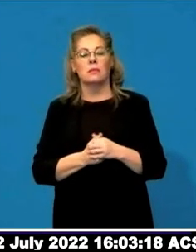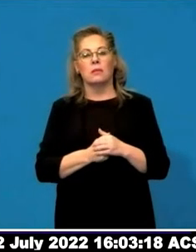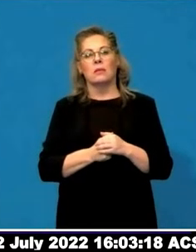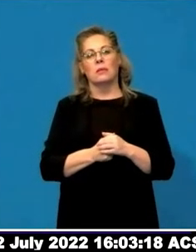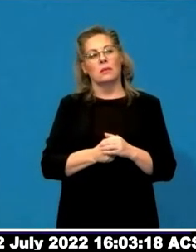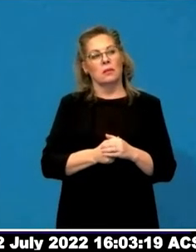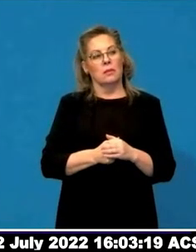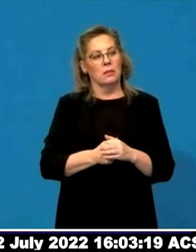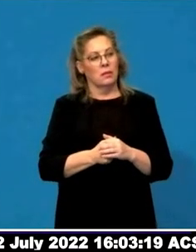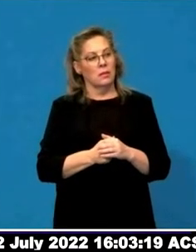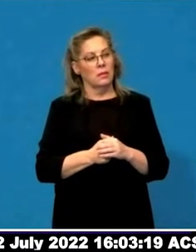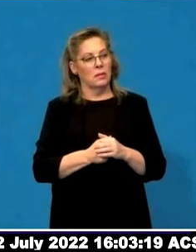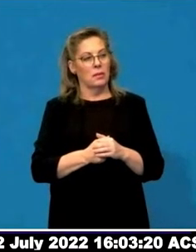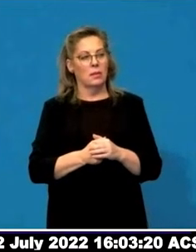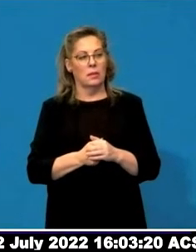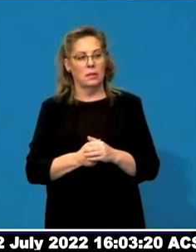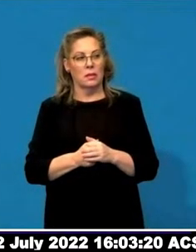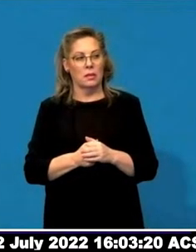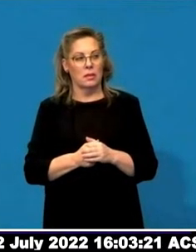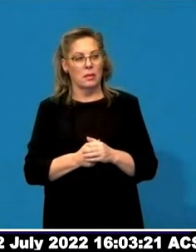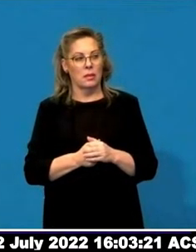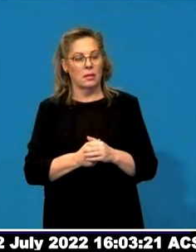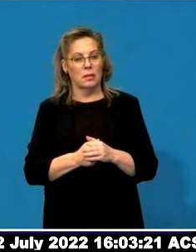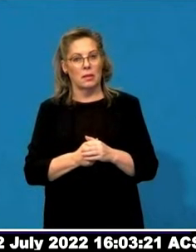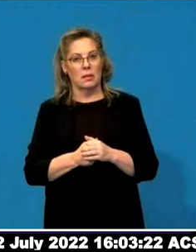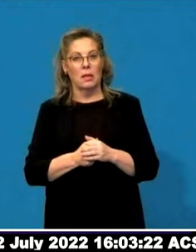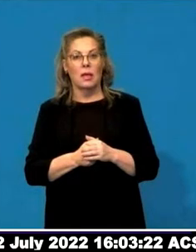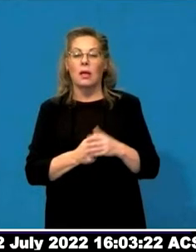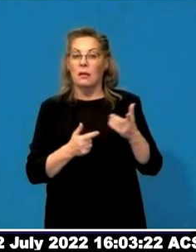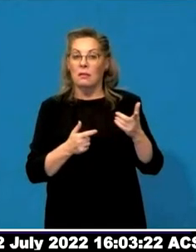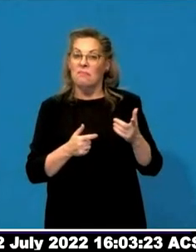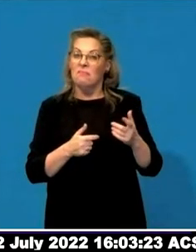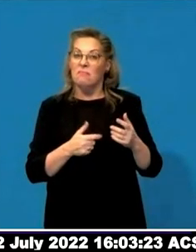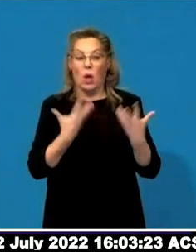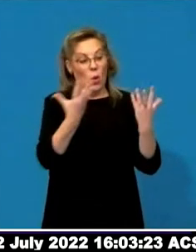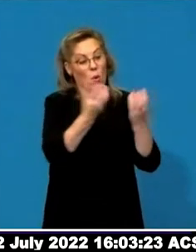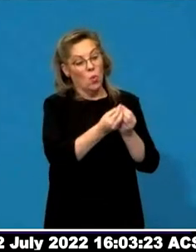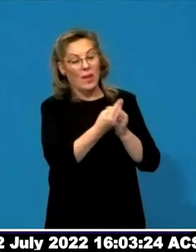Yeah, when he was with his partner - weekend trip, yeah,